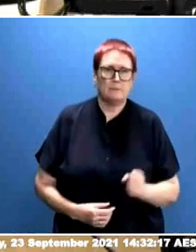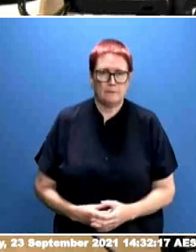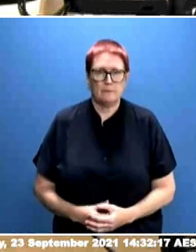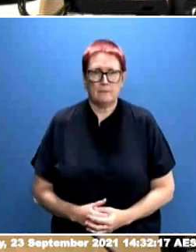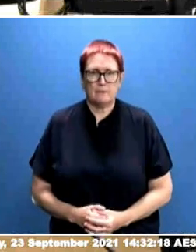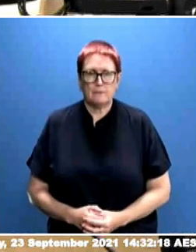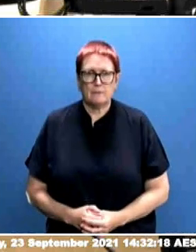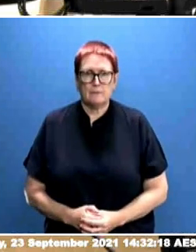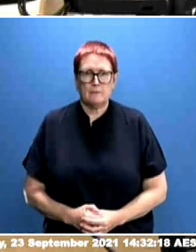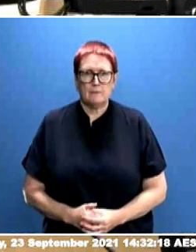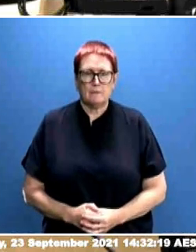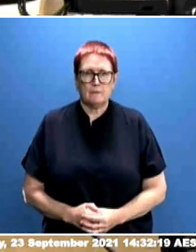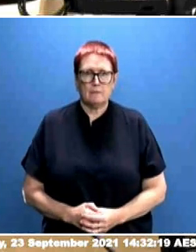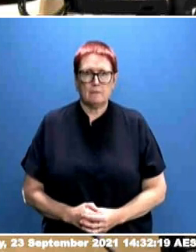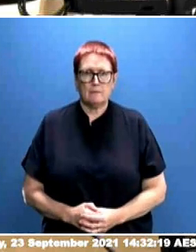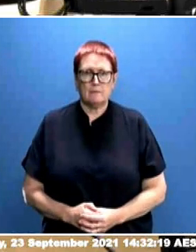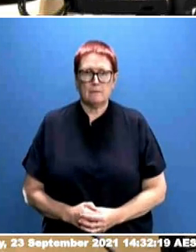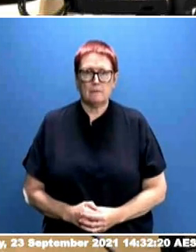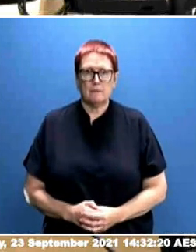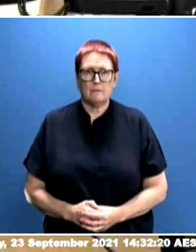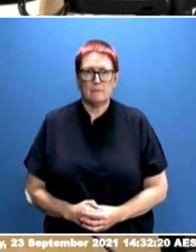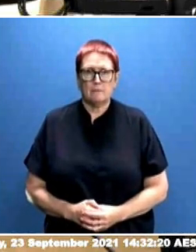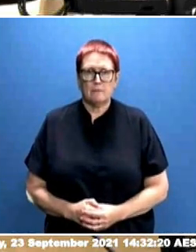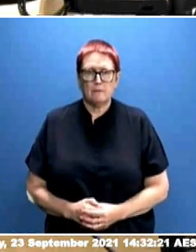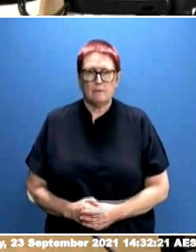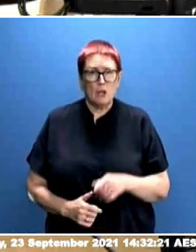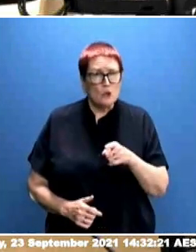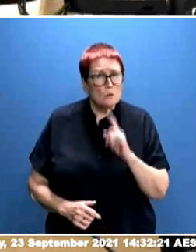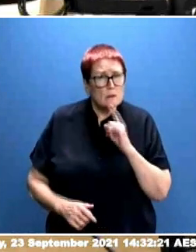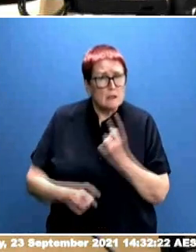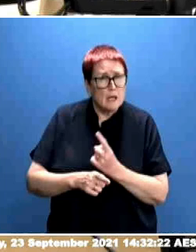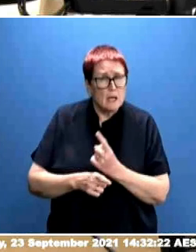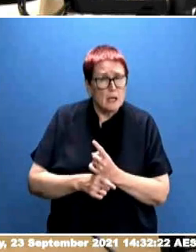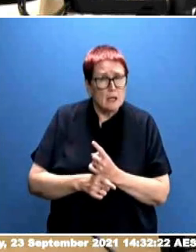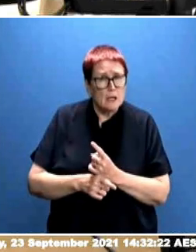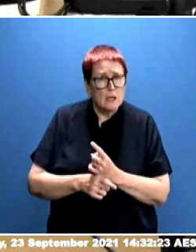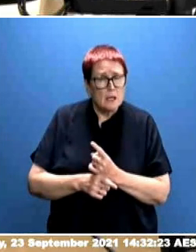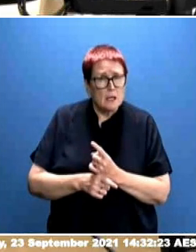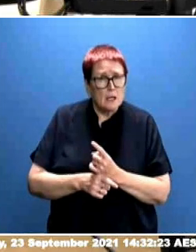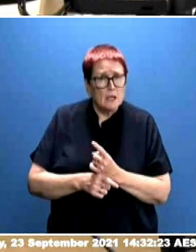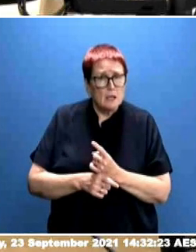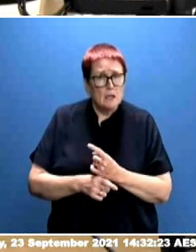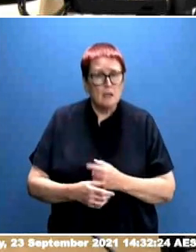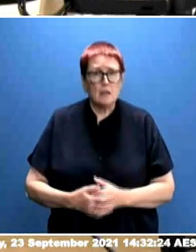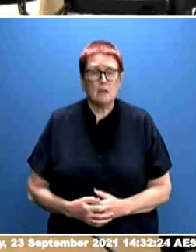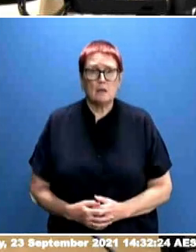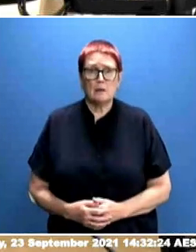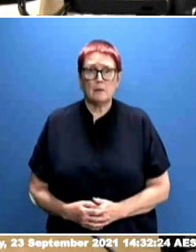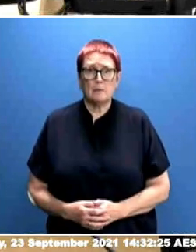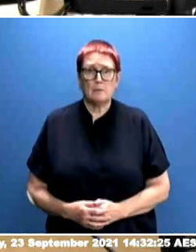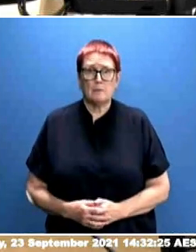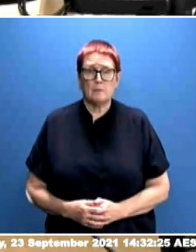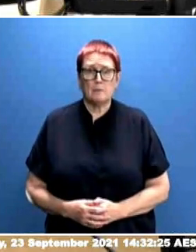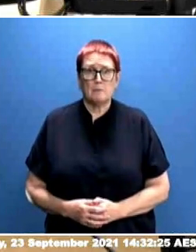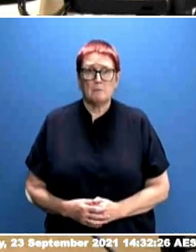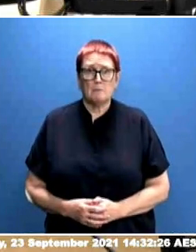But are you saying that there's also then not just therapeutic